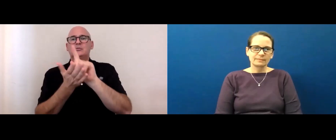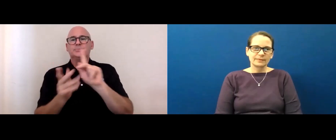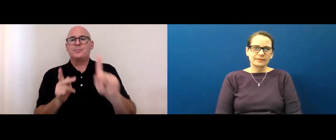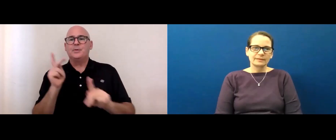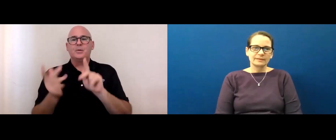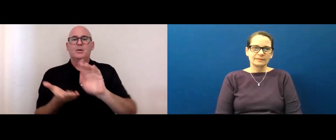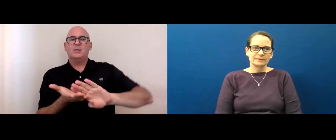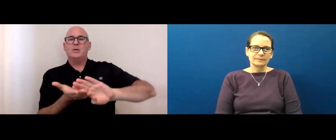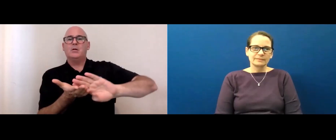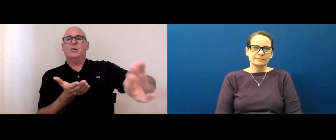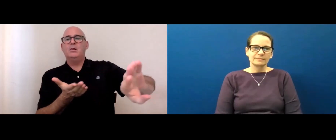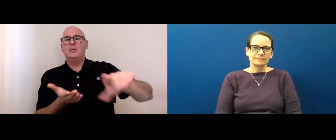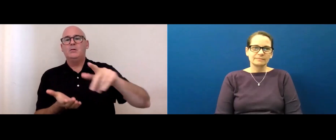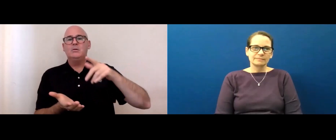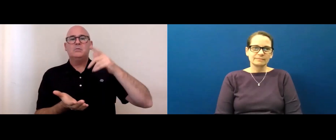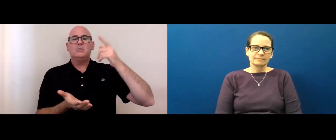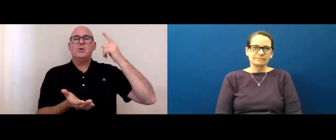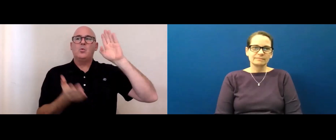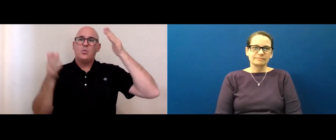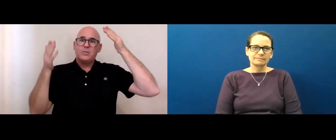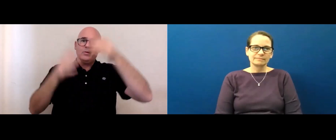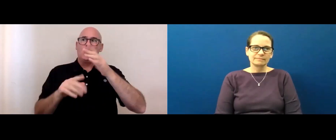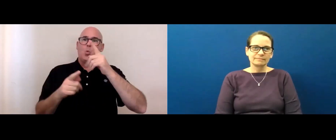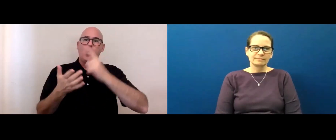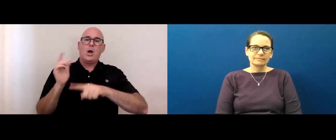there are and social justice there are some privileged people